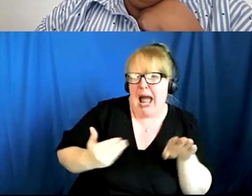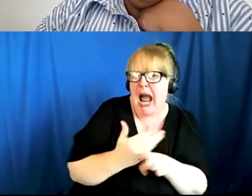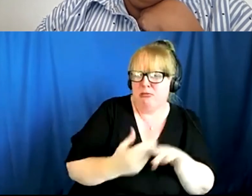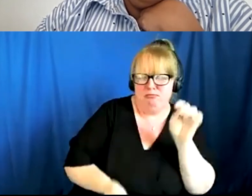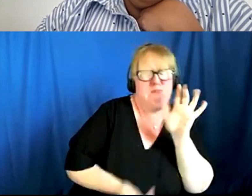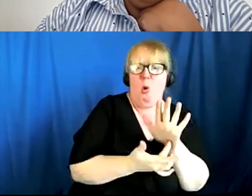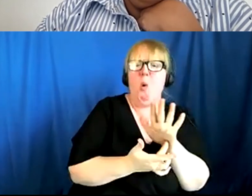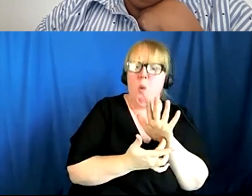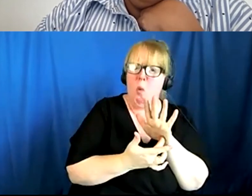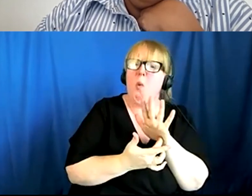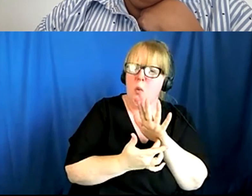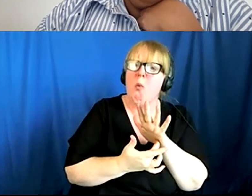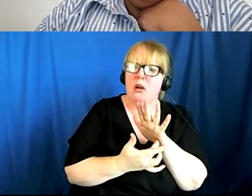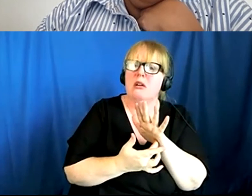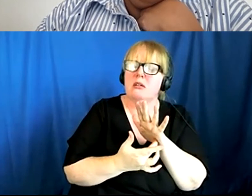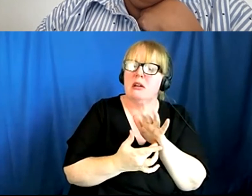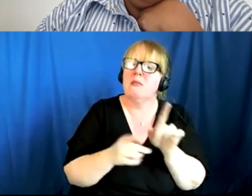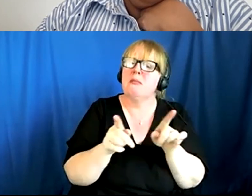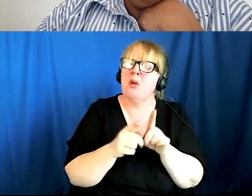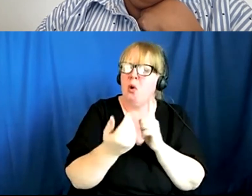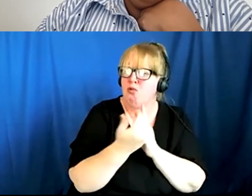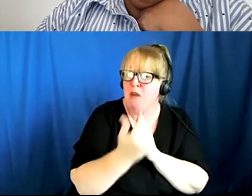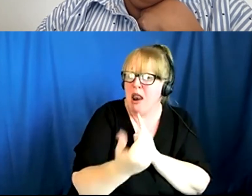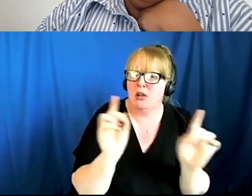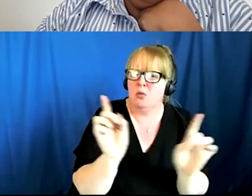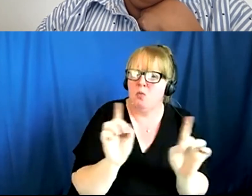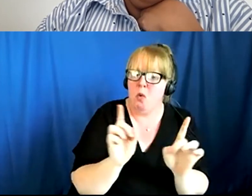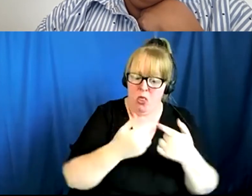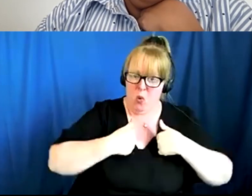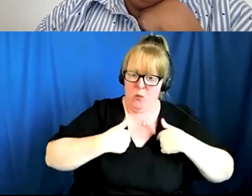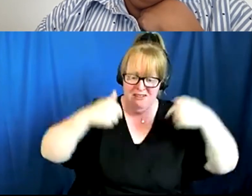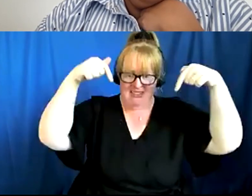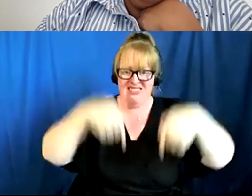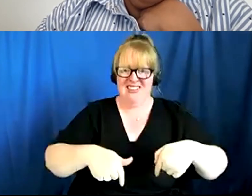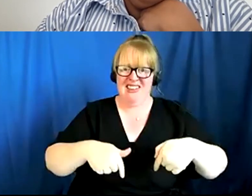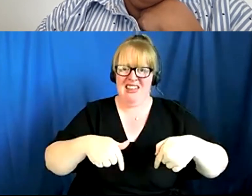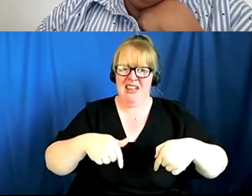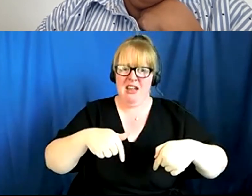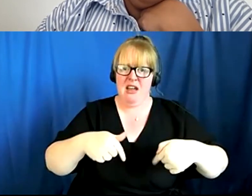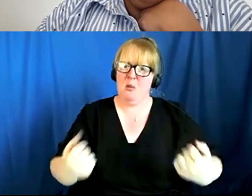And I think it's also about recognising that we exist within specific power dynamics.